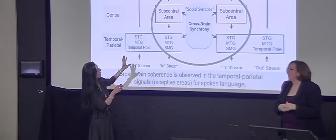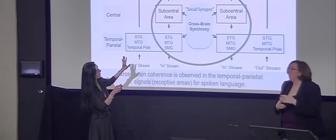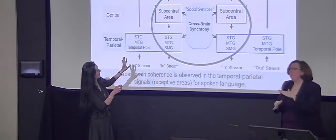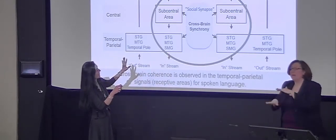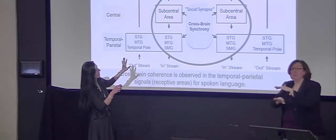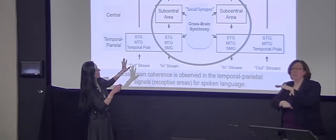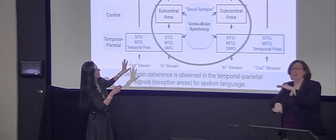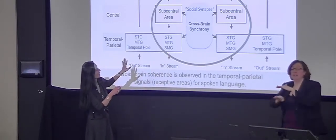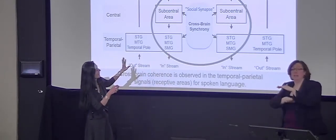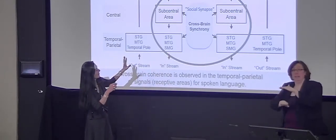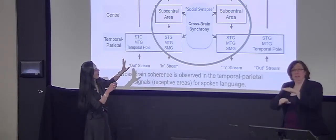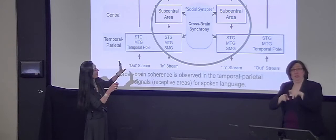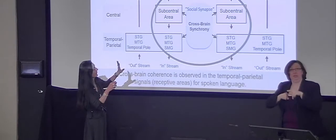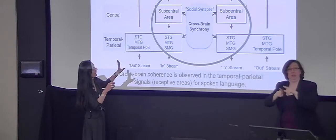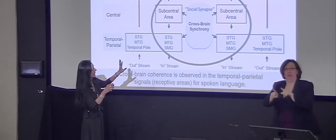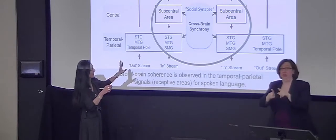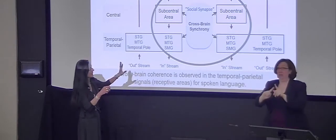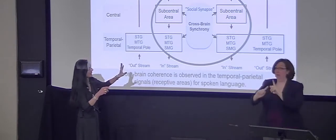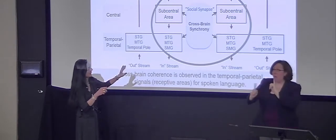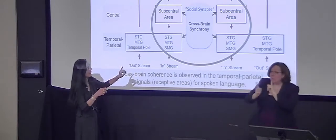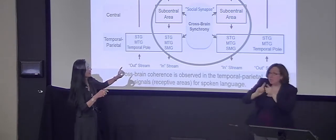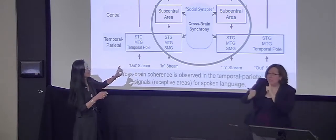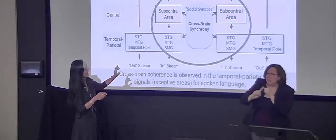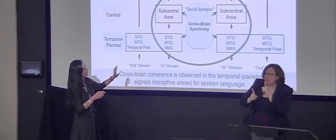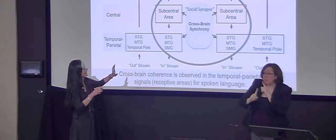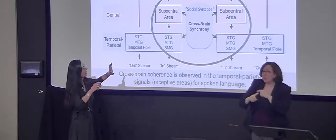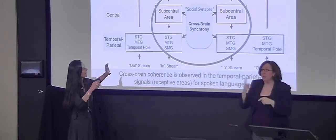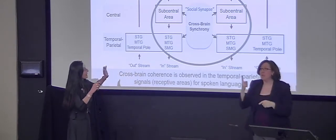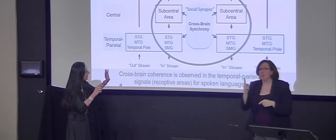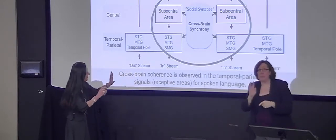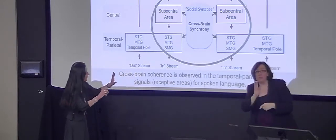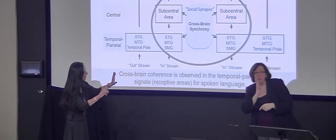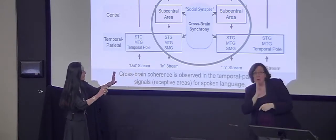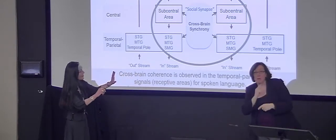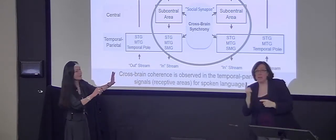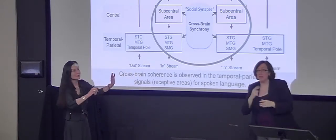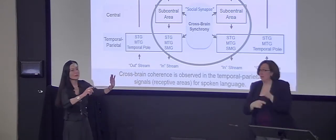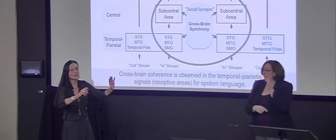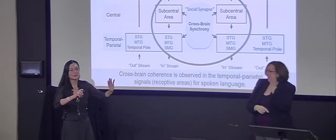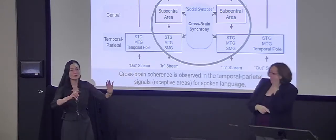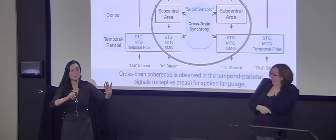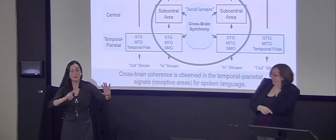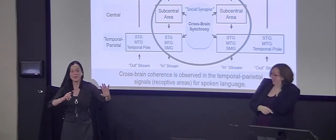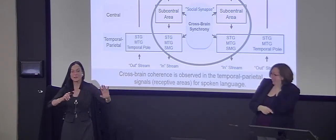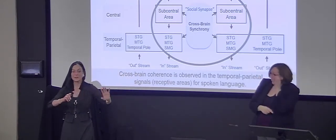conversation, in talking and listening, that the connection between the two brains